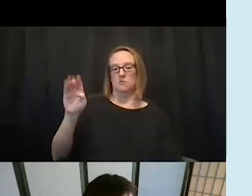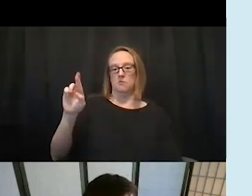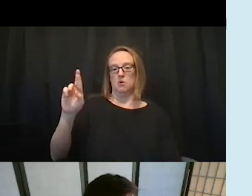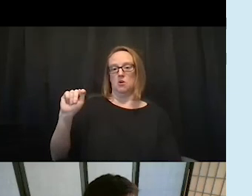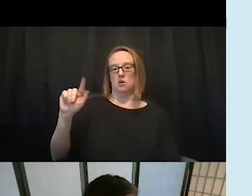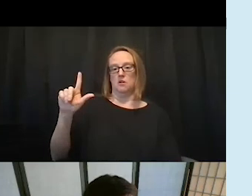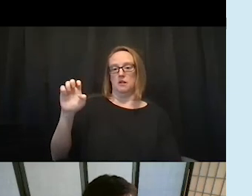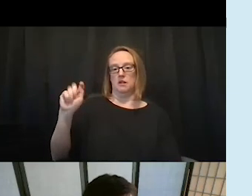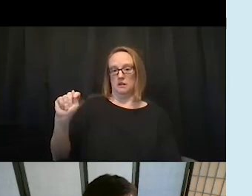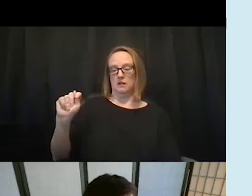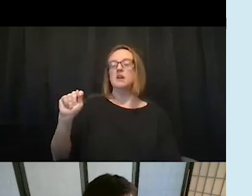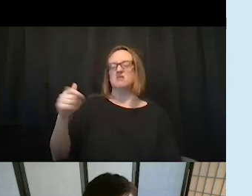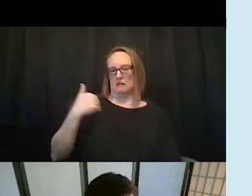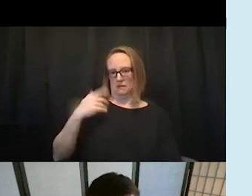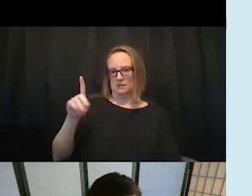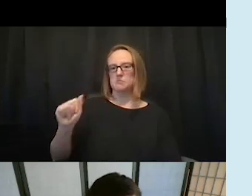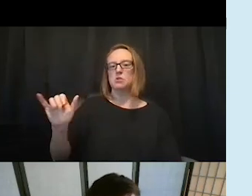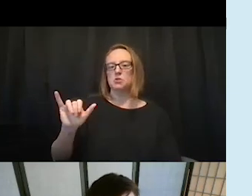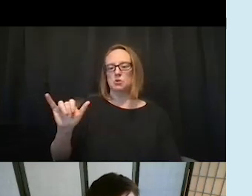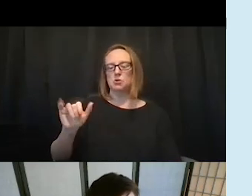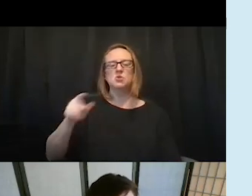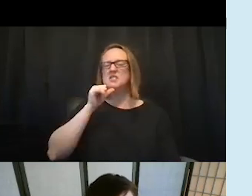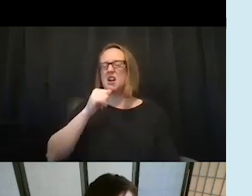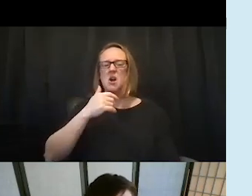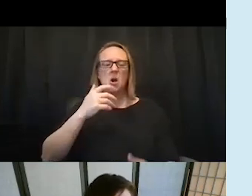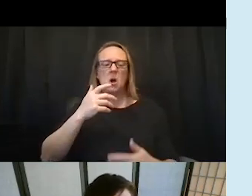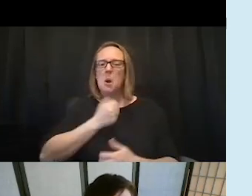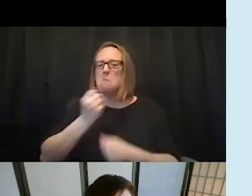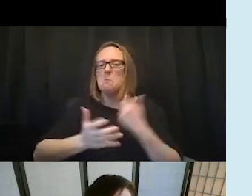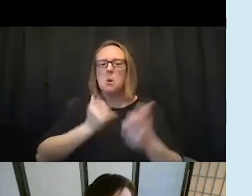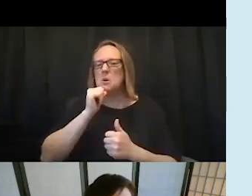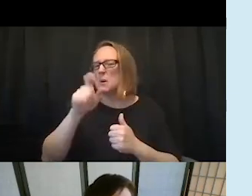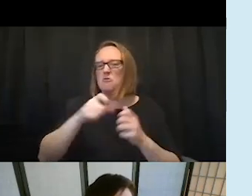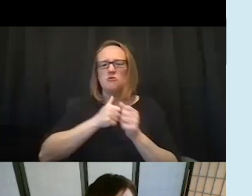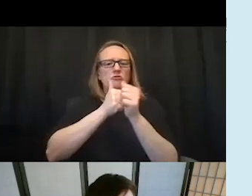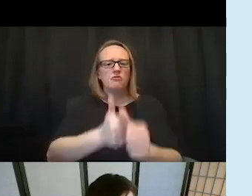um and she says, "A poem doesn't need to follow any particular grammar rules it is the record of